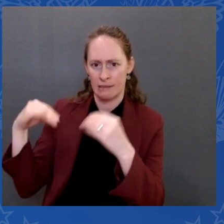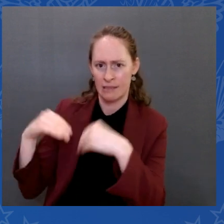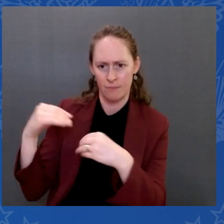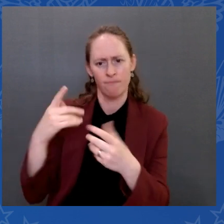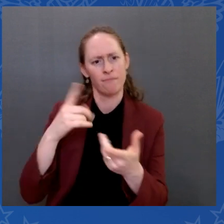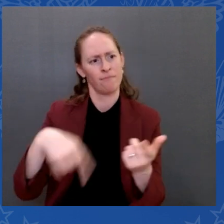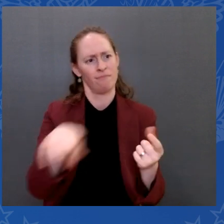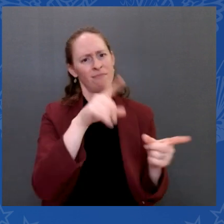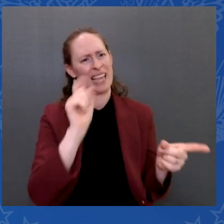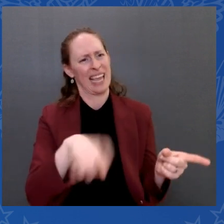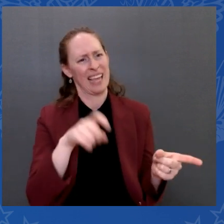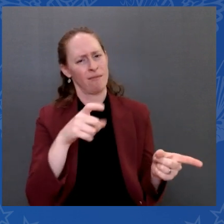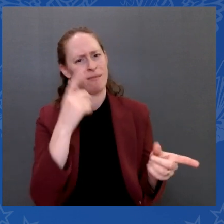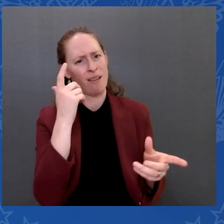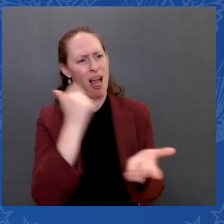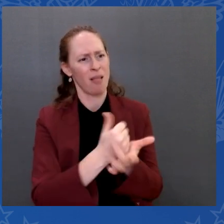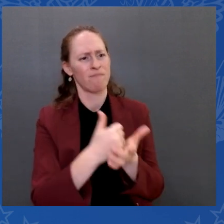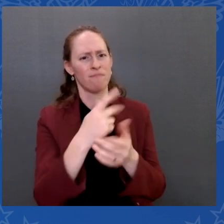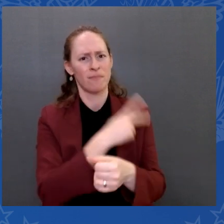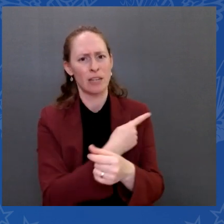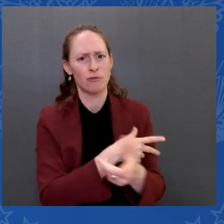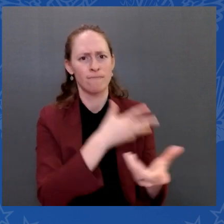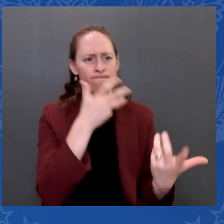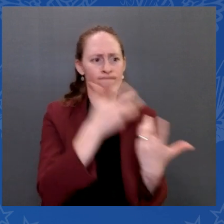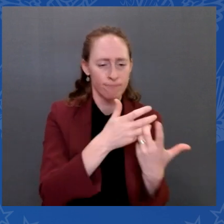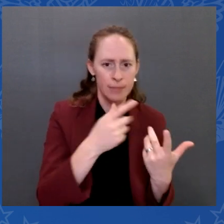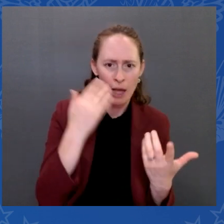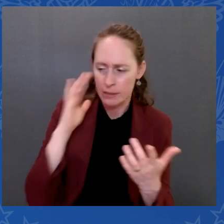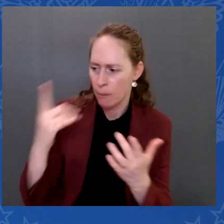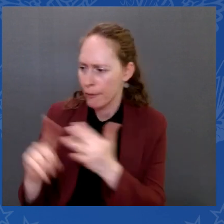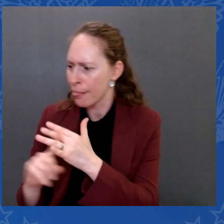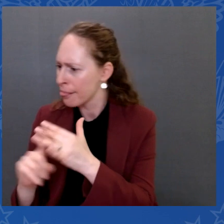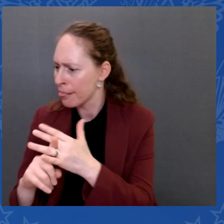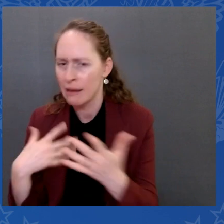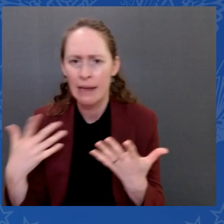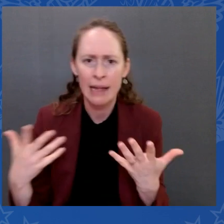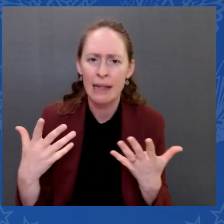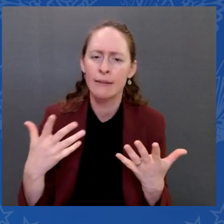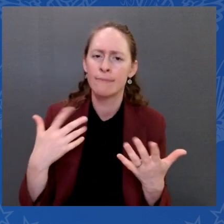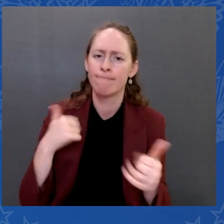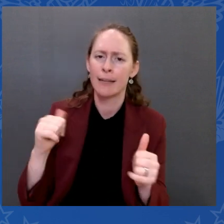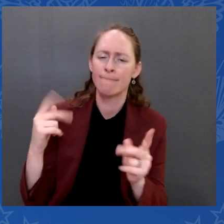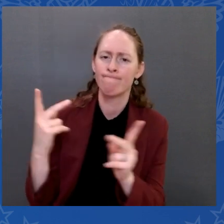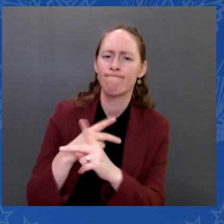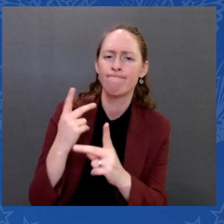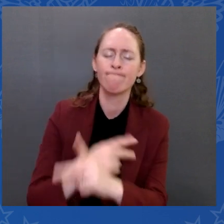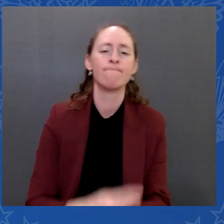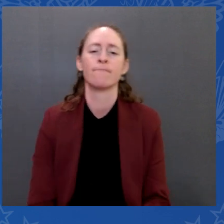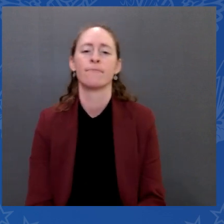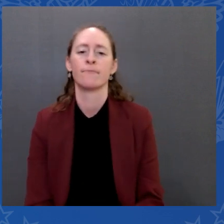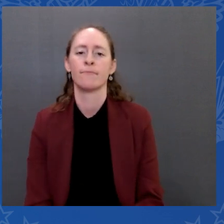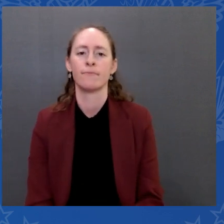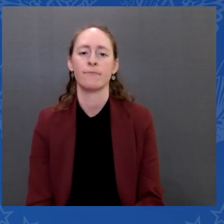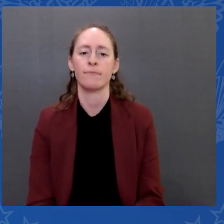And this puts a strain on an already strained healthcare environment -- the hospitals and healthcare workers --